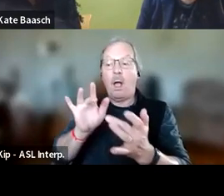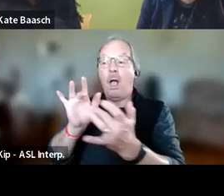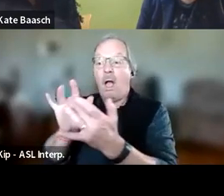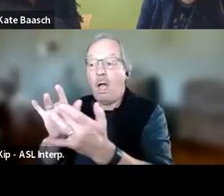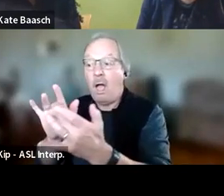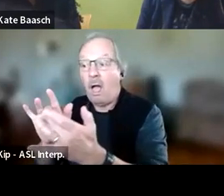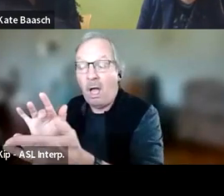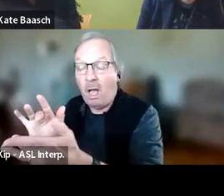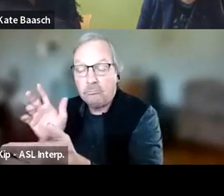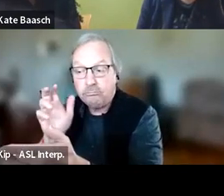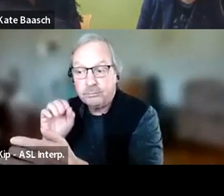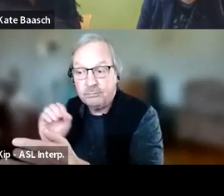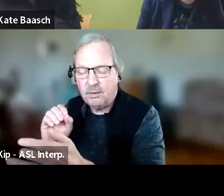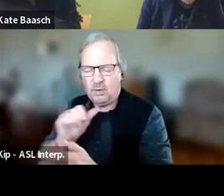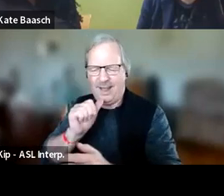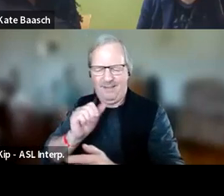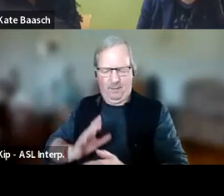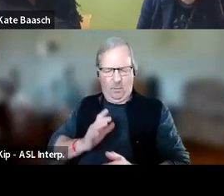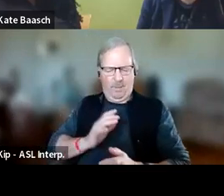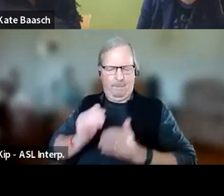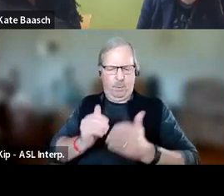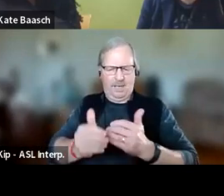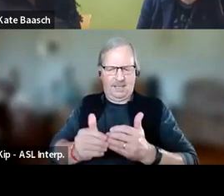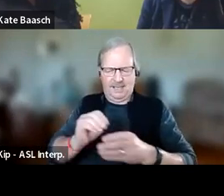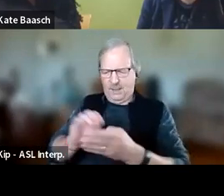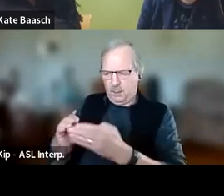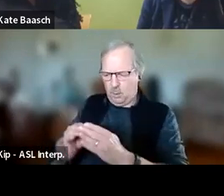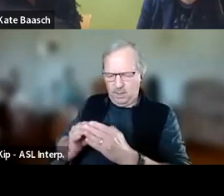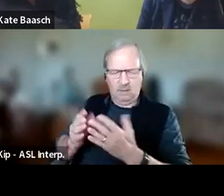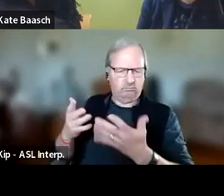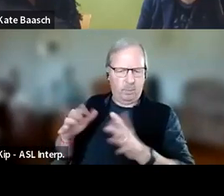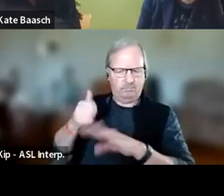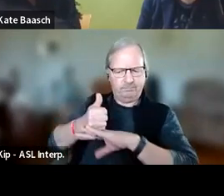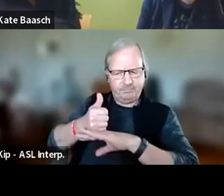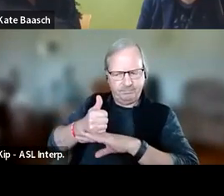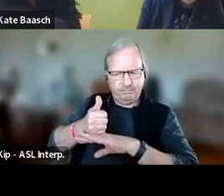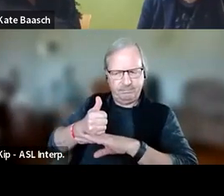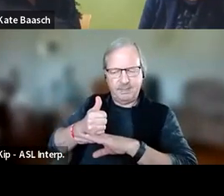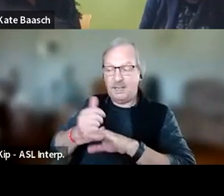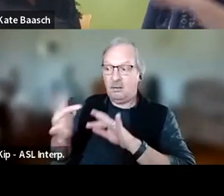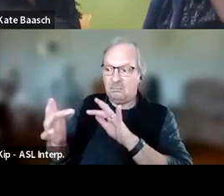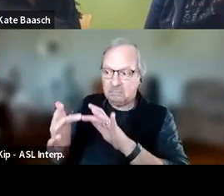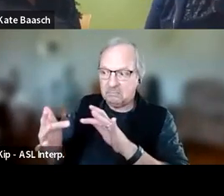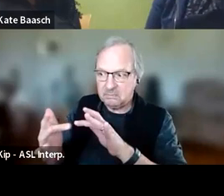have some formalized process and community that exists already and you're reaching out and not able to get sort of further,